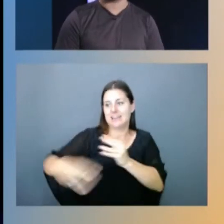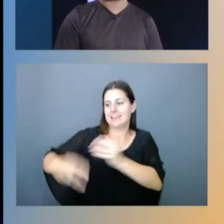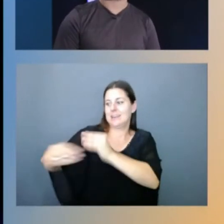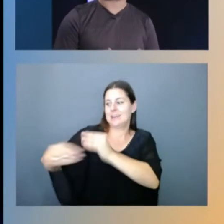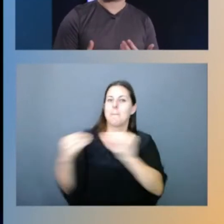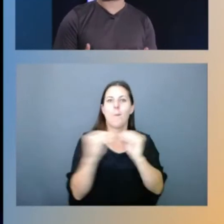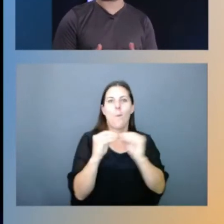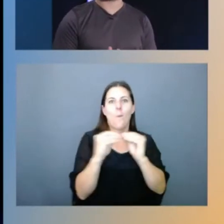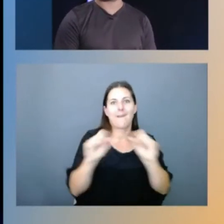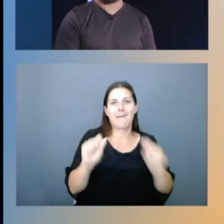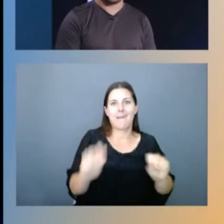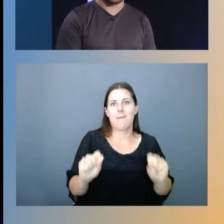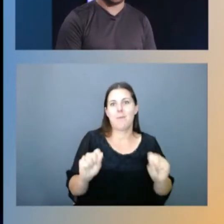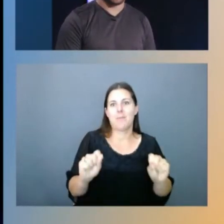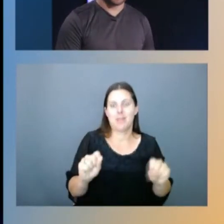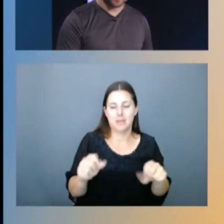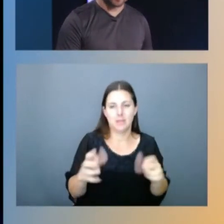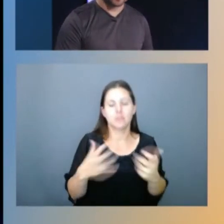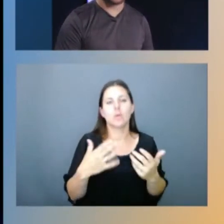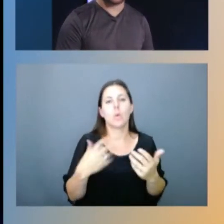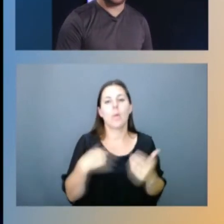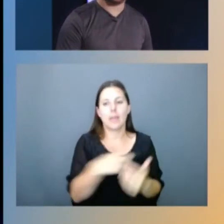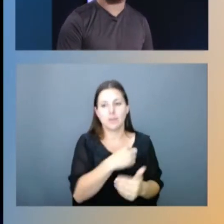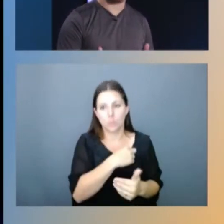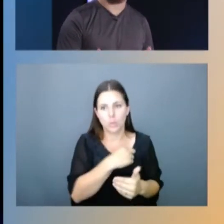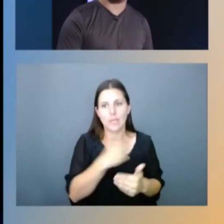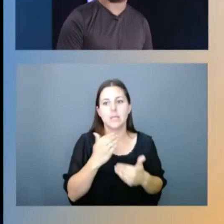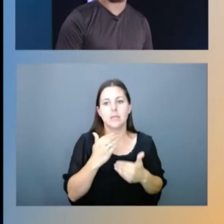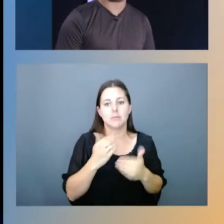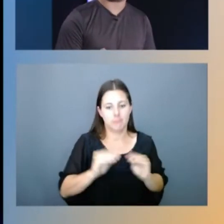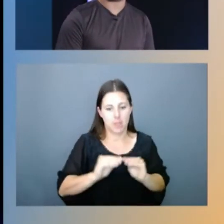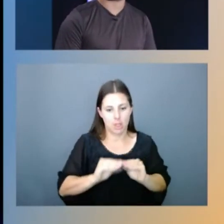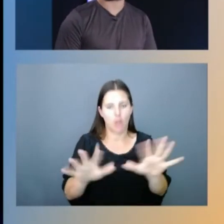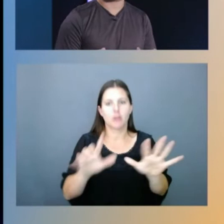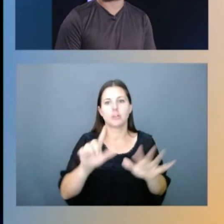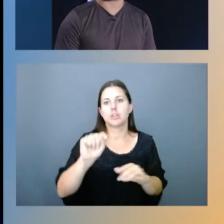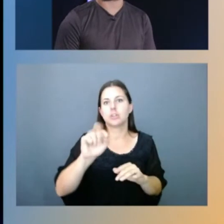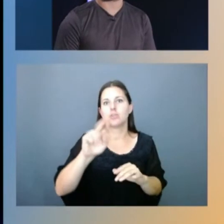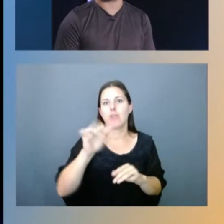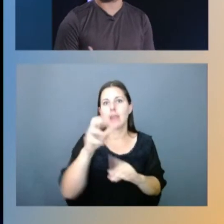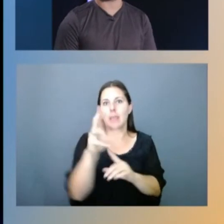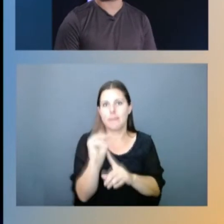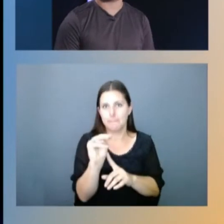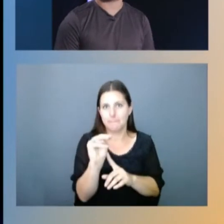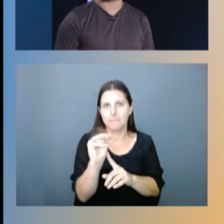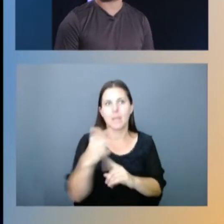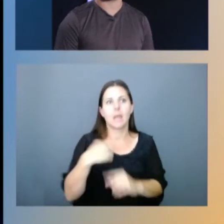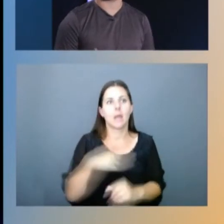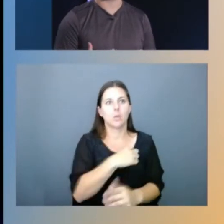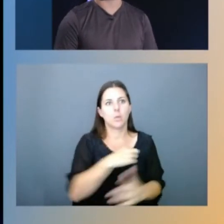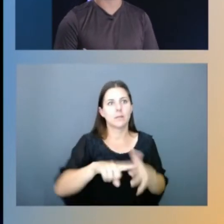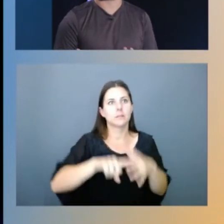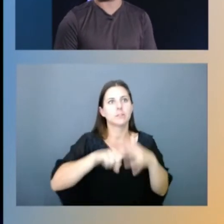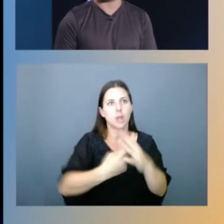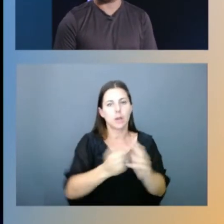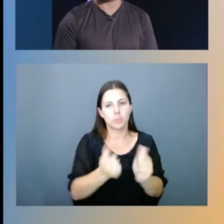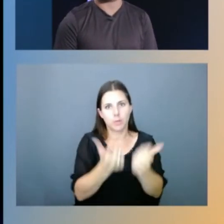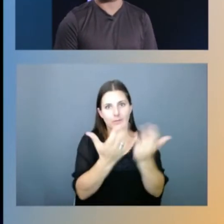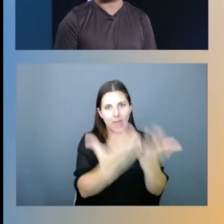So, especially as we launch Trainium and we start providing with customers more experimentation methods